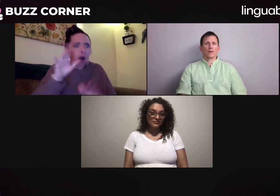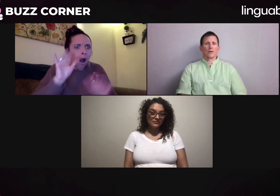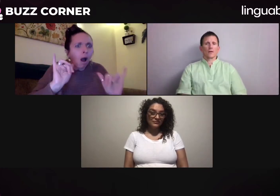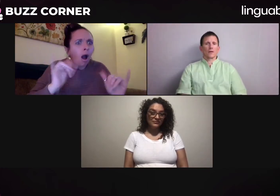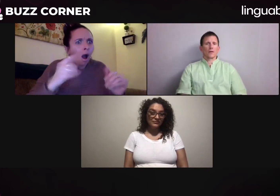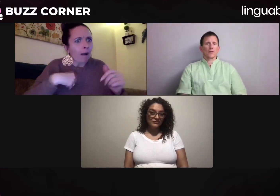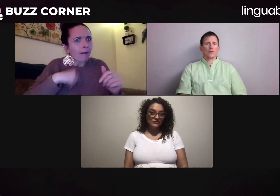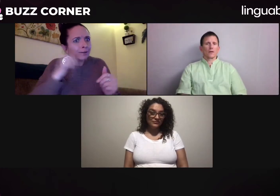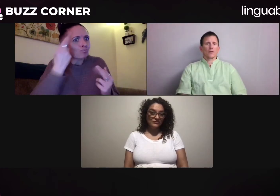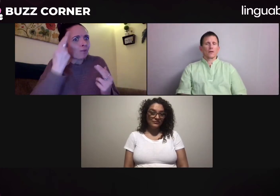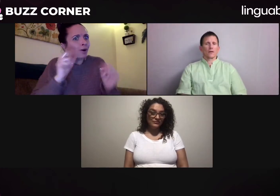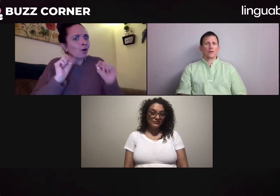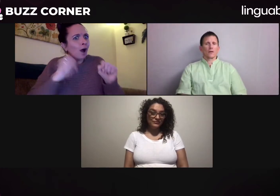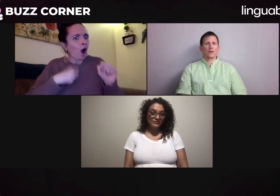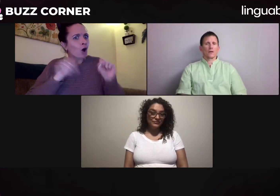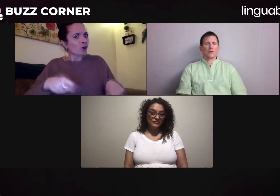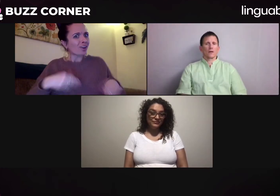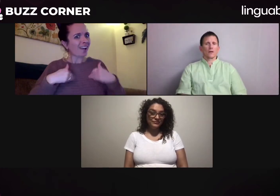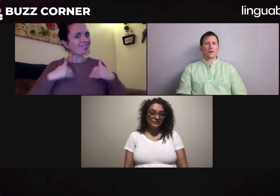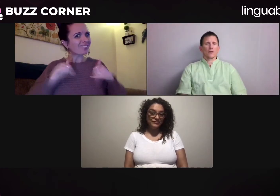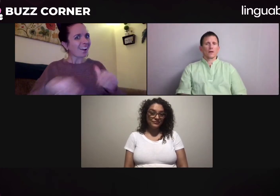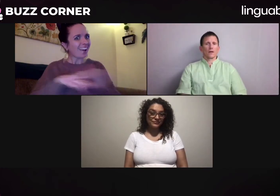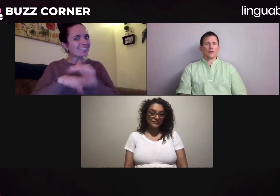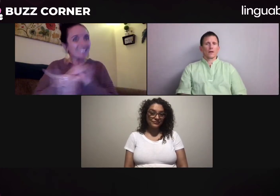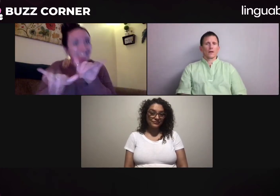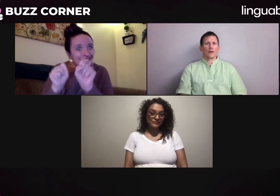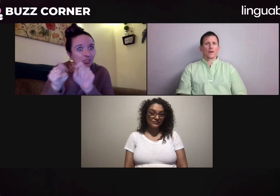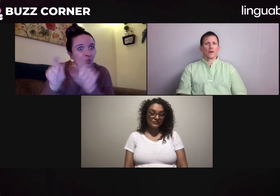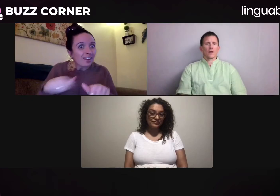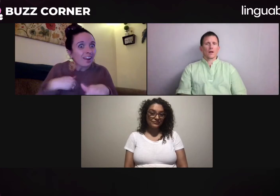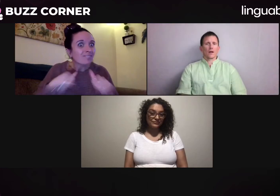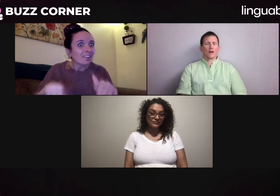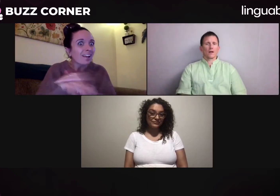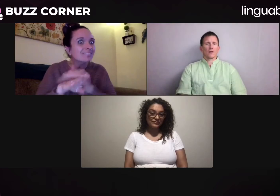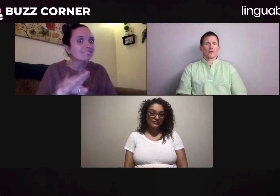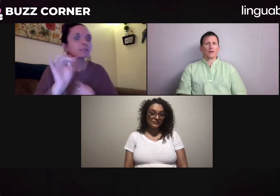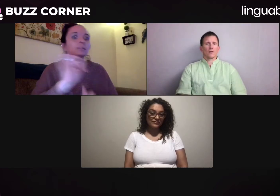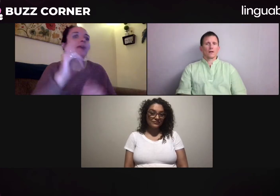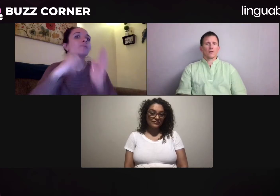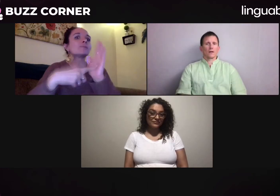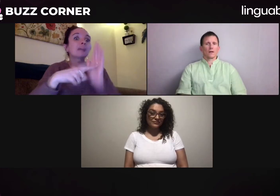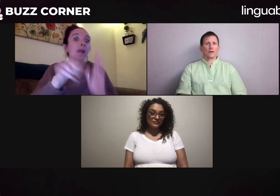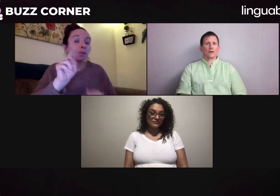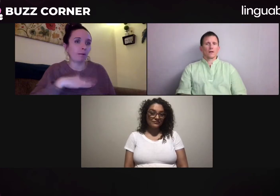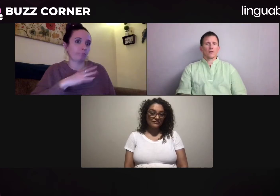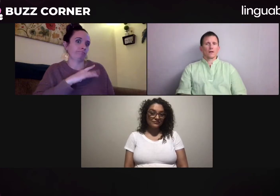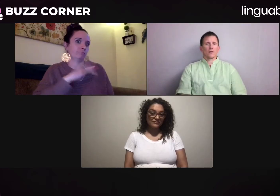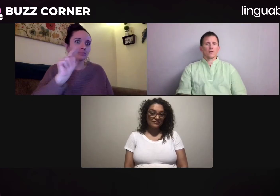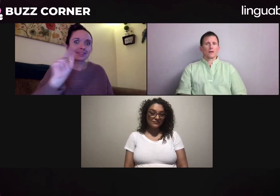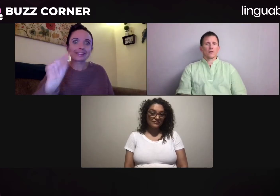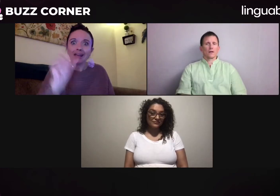that there's going to be an interpreter at an event that they want to go to and they assume that there won't be access, so they don't go.